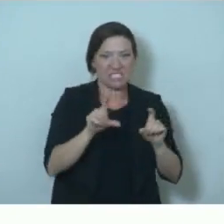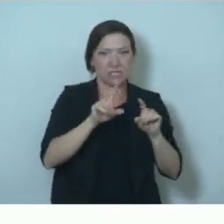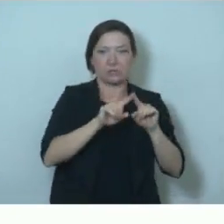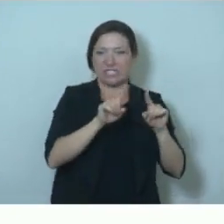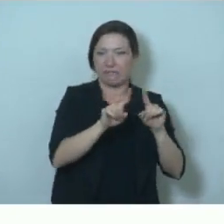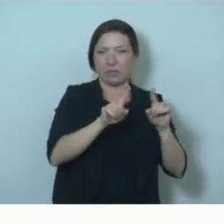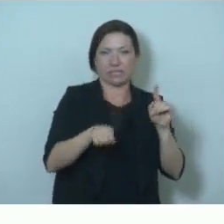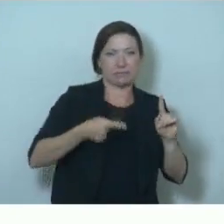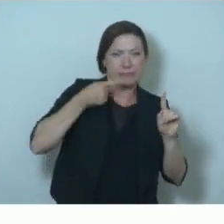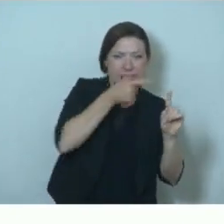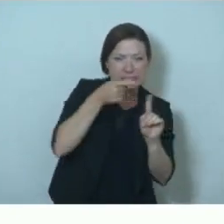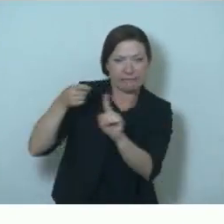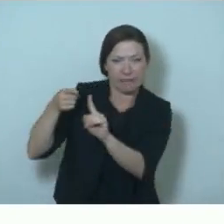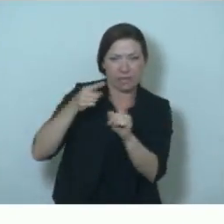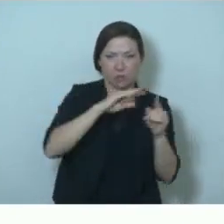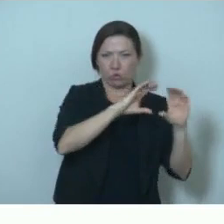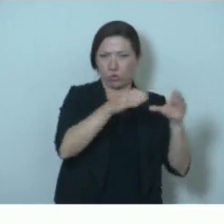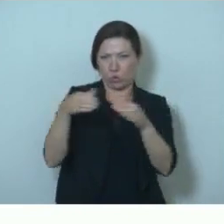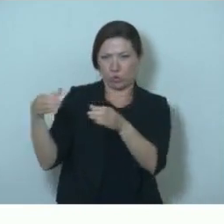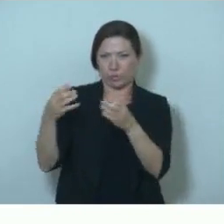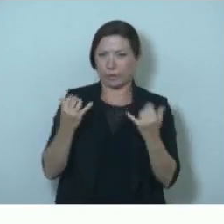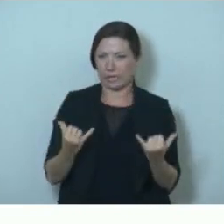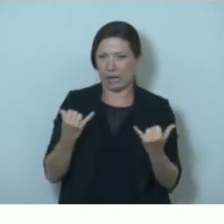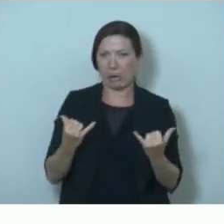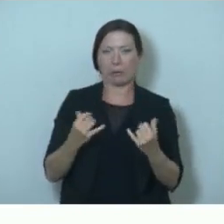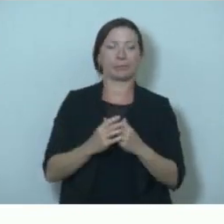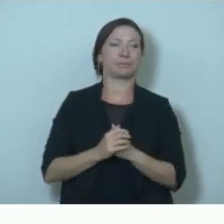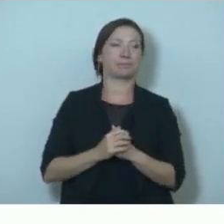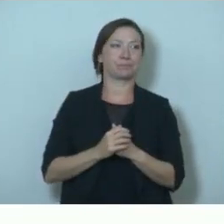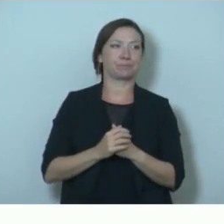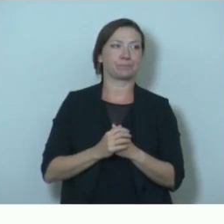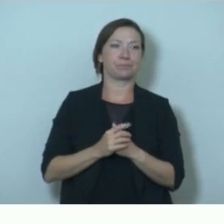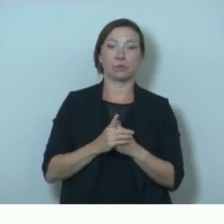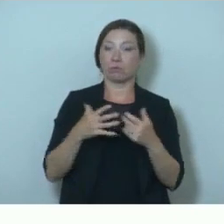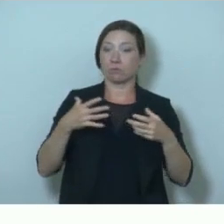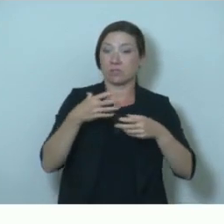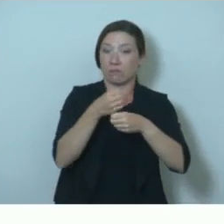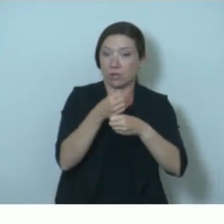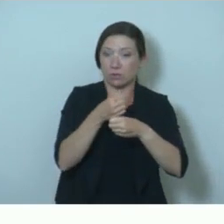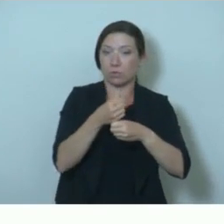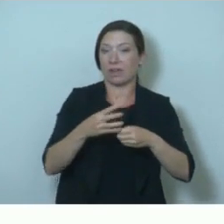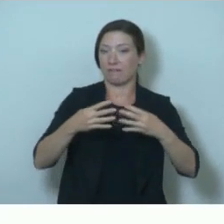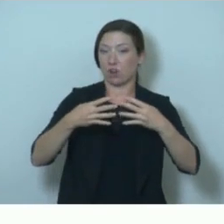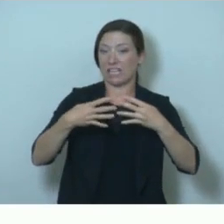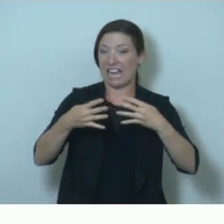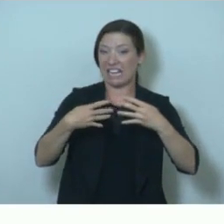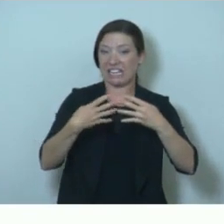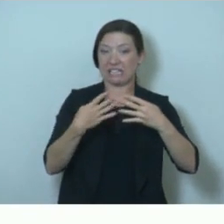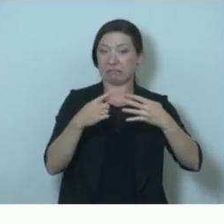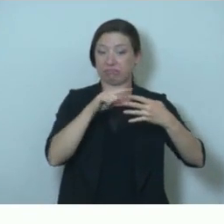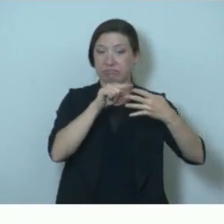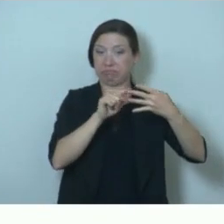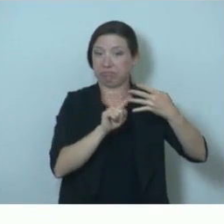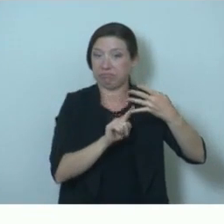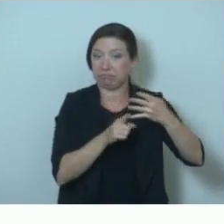TESTING AND SPECIAL POPULATIONS AND VULNERABLE POPULATIONS WHICH IS VERY IMPORTANT. SO JUST IN SUMMARY. WHERE ARE THEY?